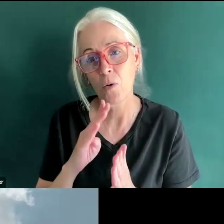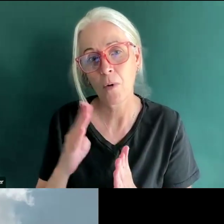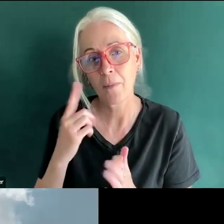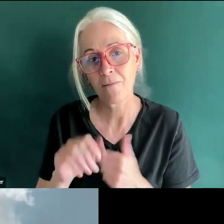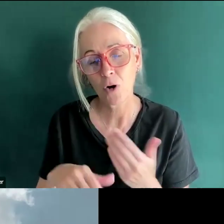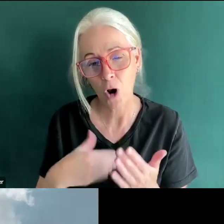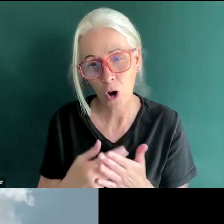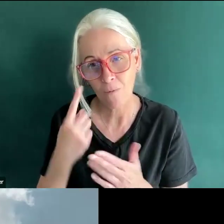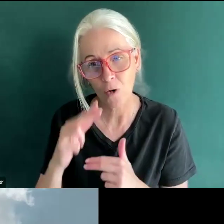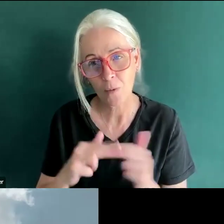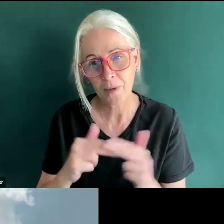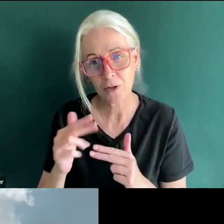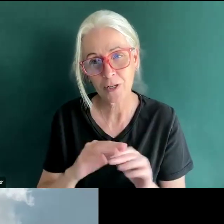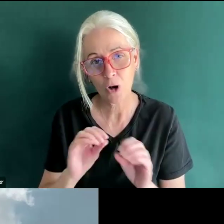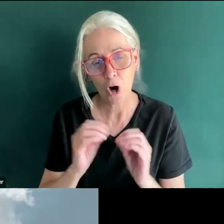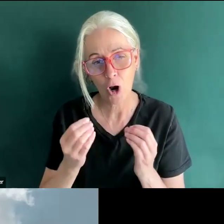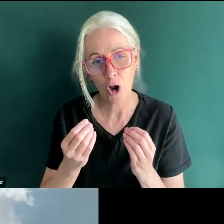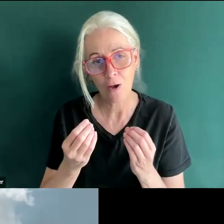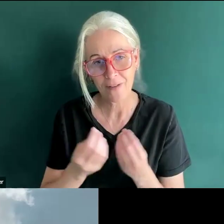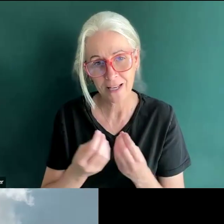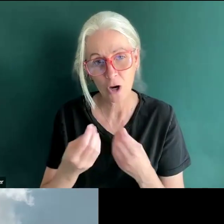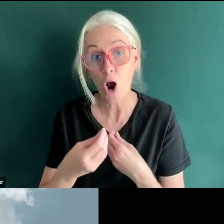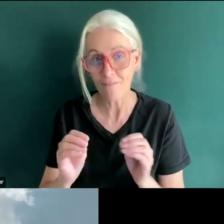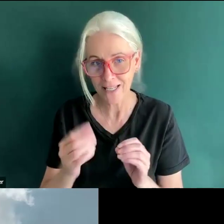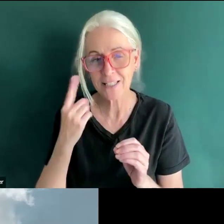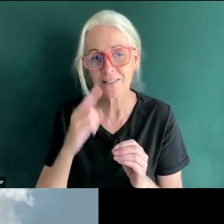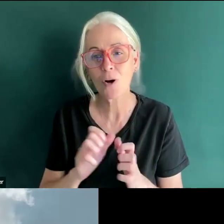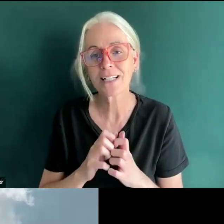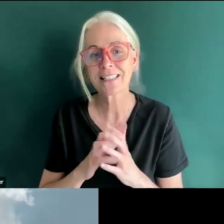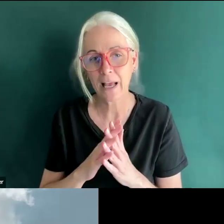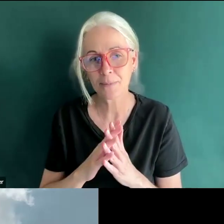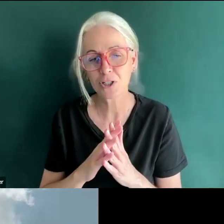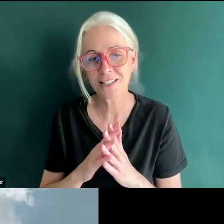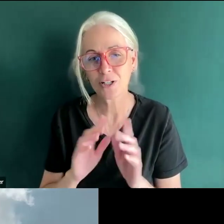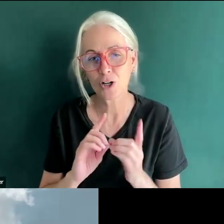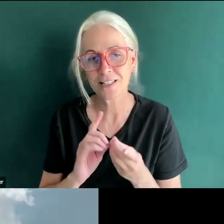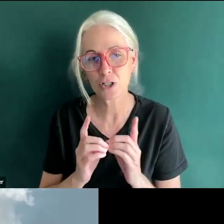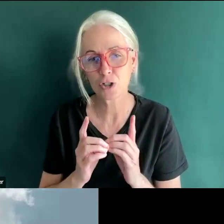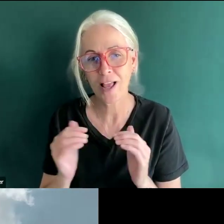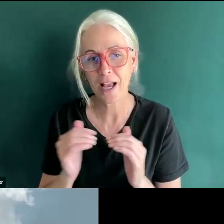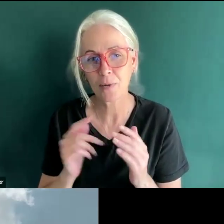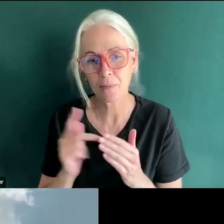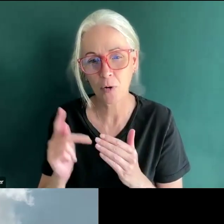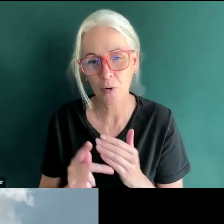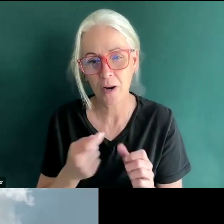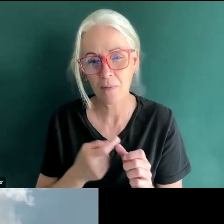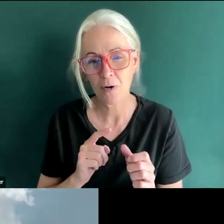for building our office, for establishing our Digital Equity Program from all of the,